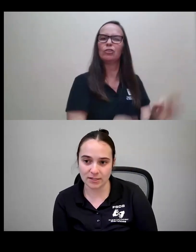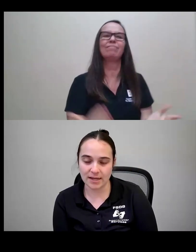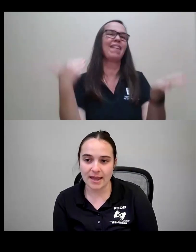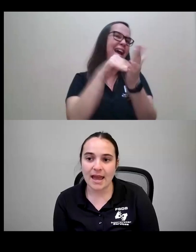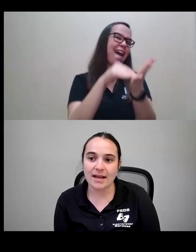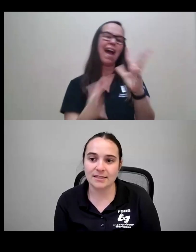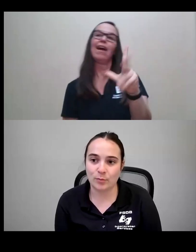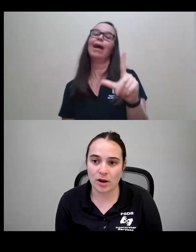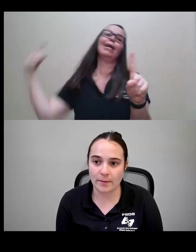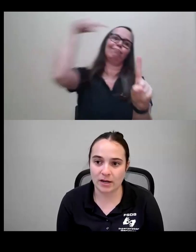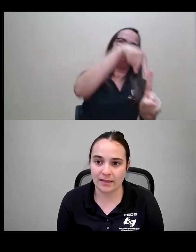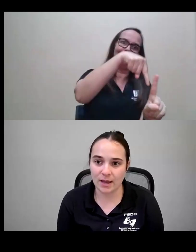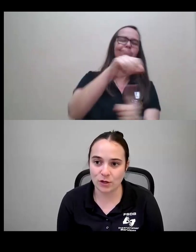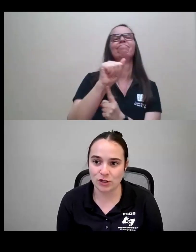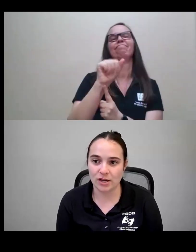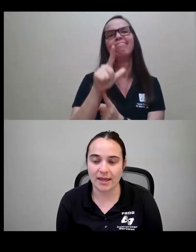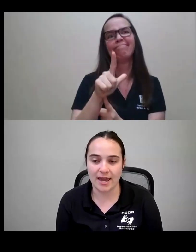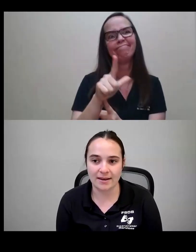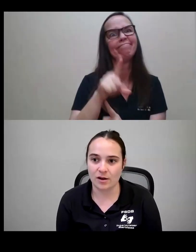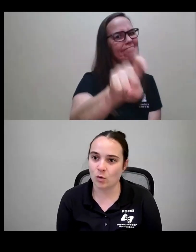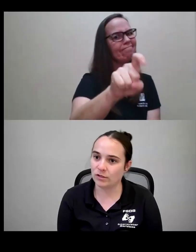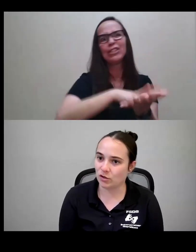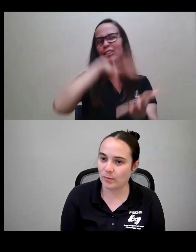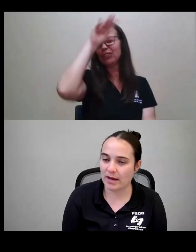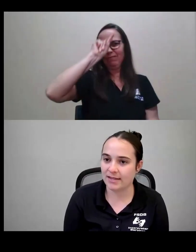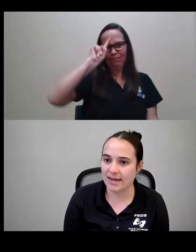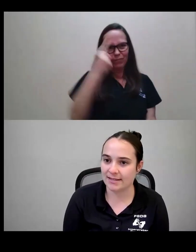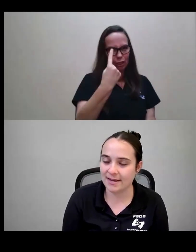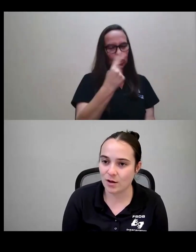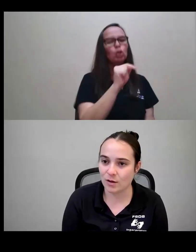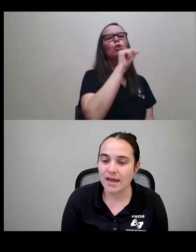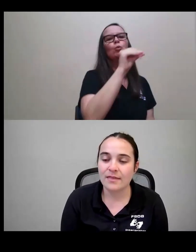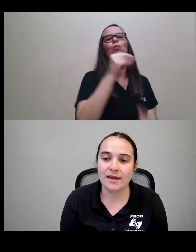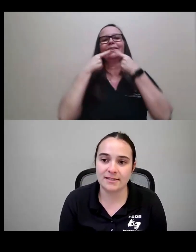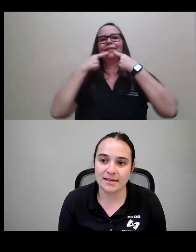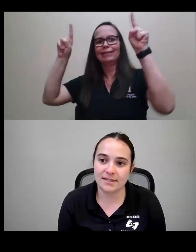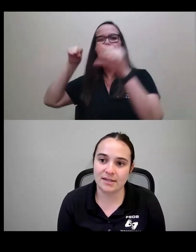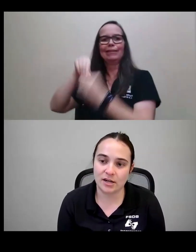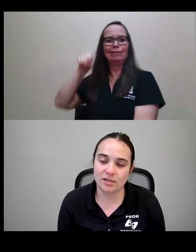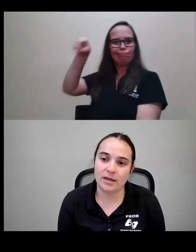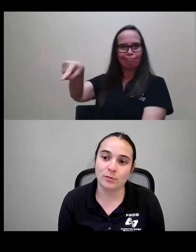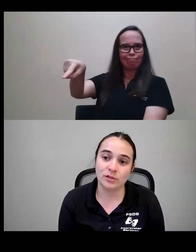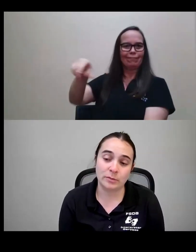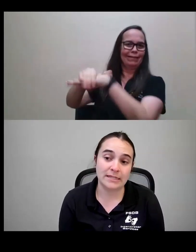first as the primary language. Again, it always goes back to ASL that is necessary to be able